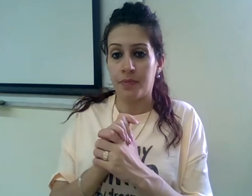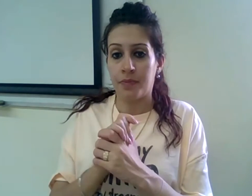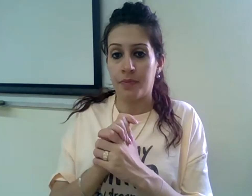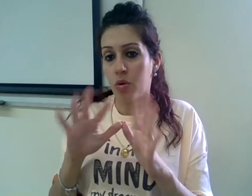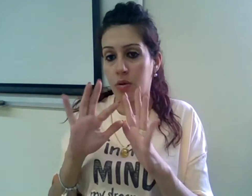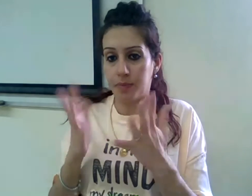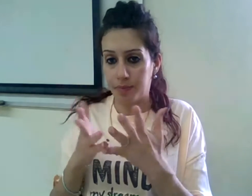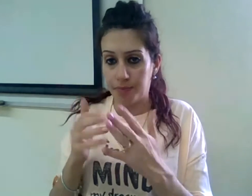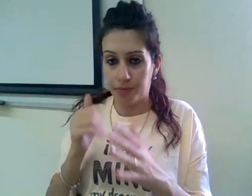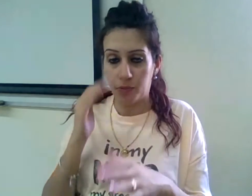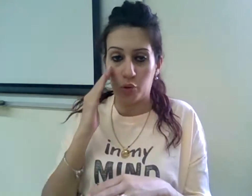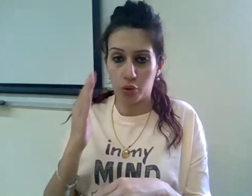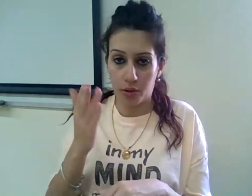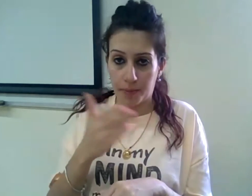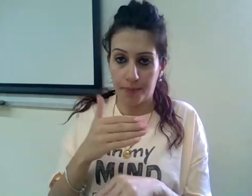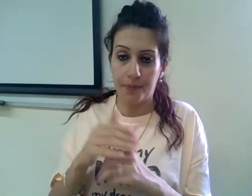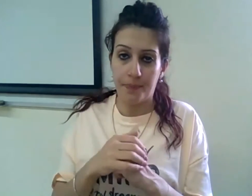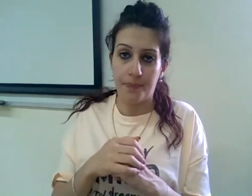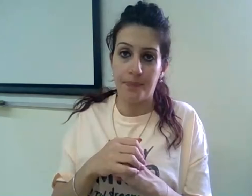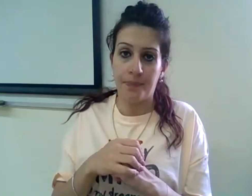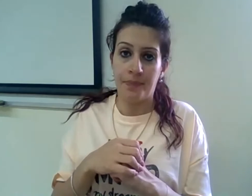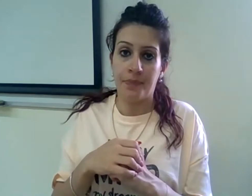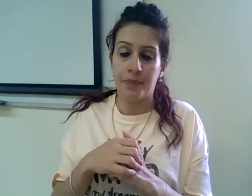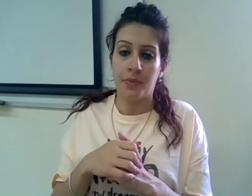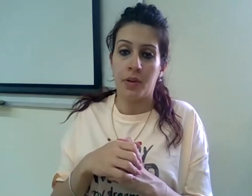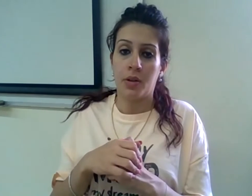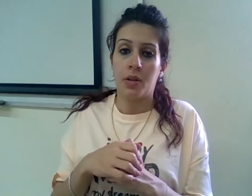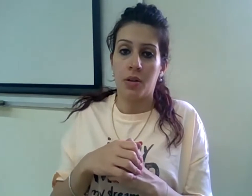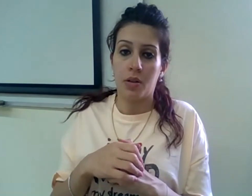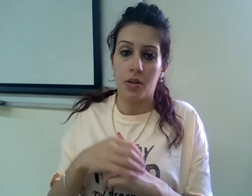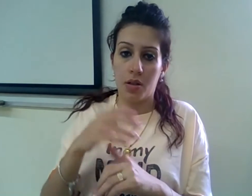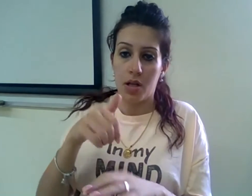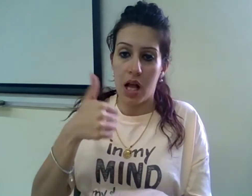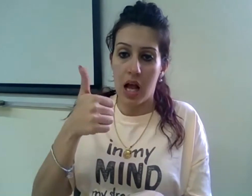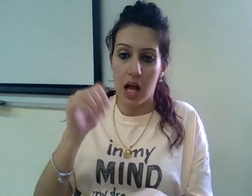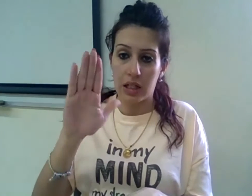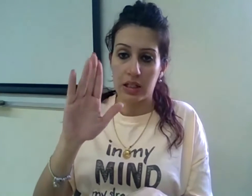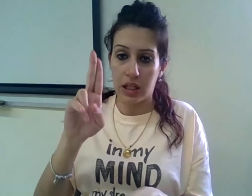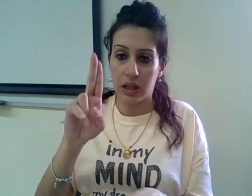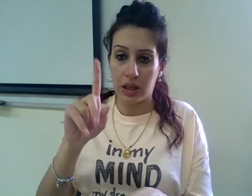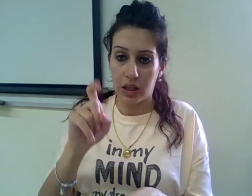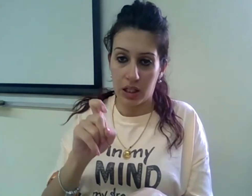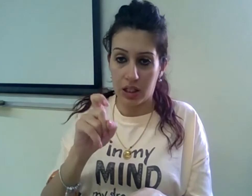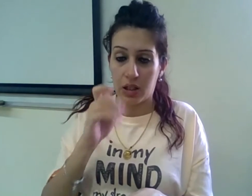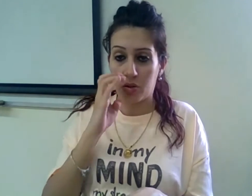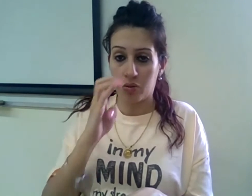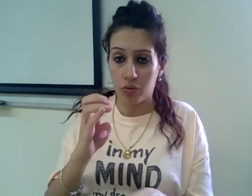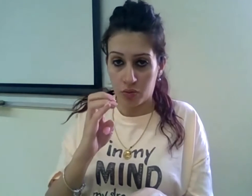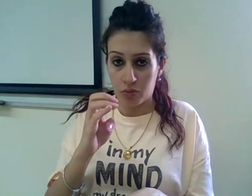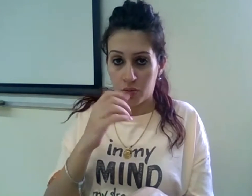that parents need to be engaged in all decision making in and around the school.